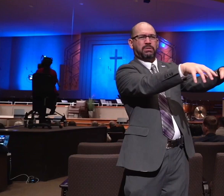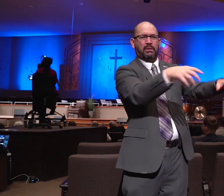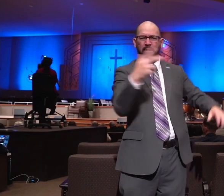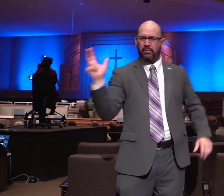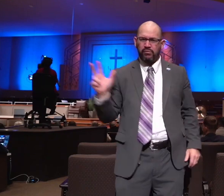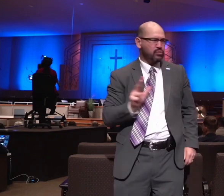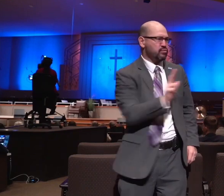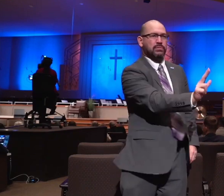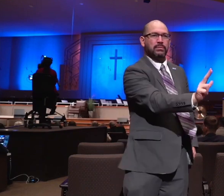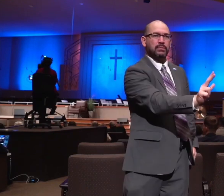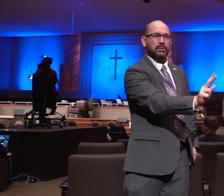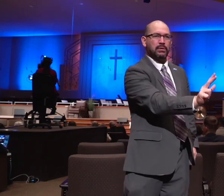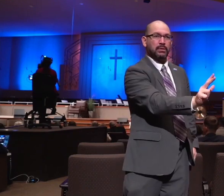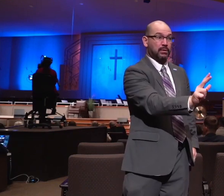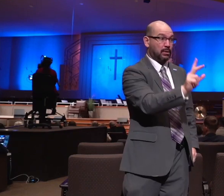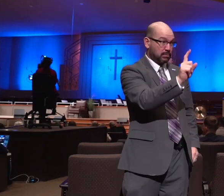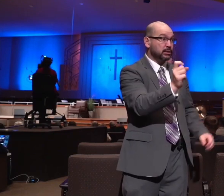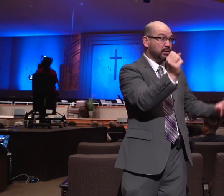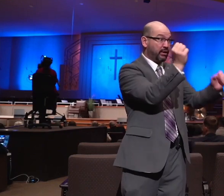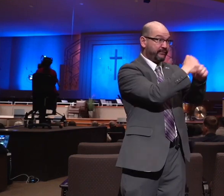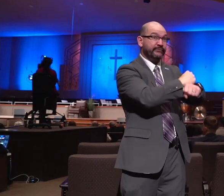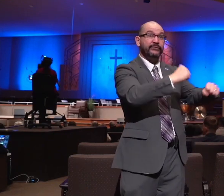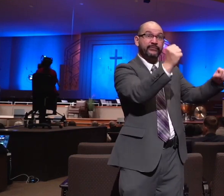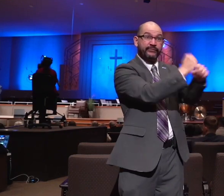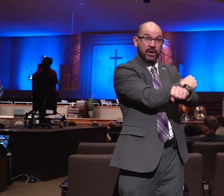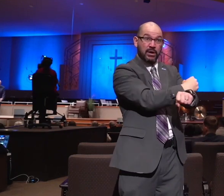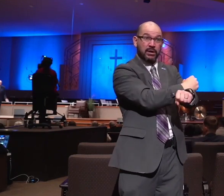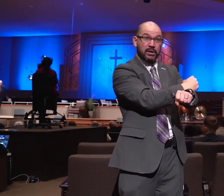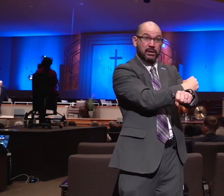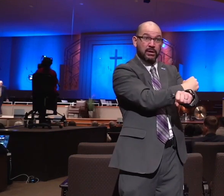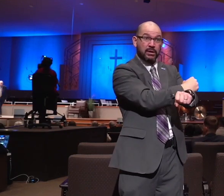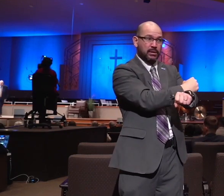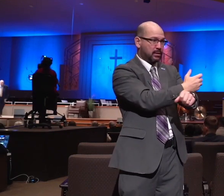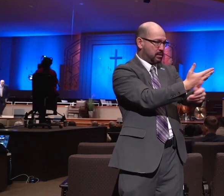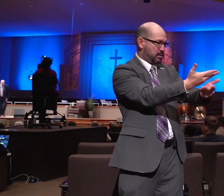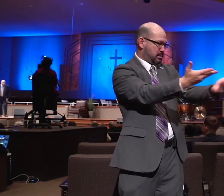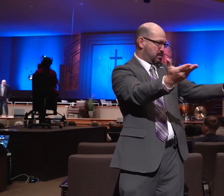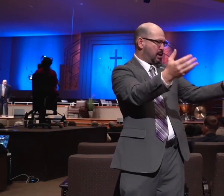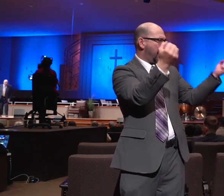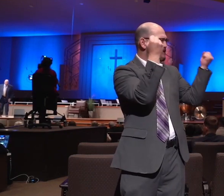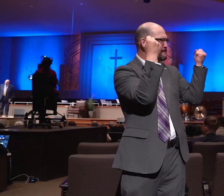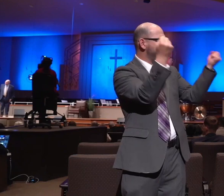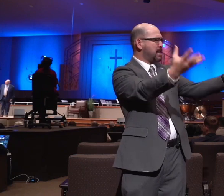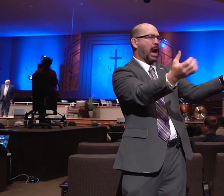had to the fight and the Philistines were well armed and